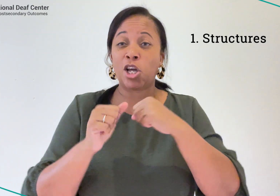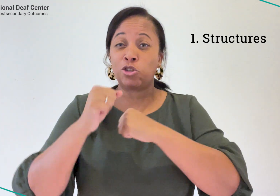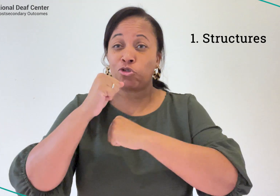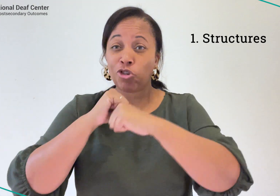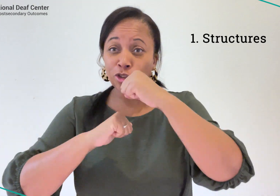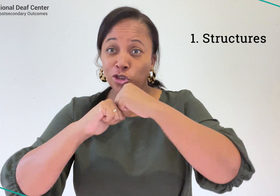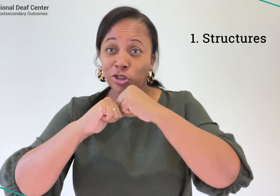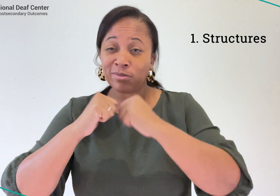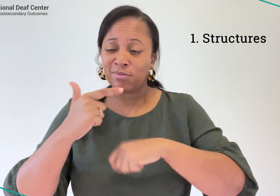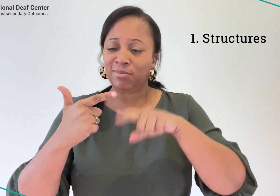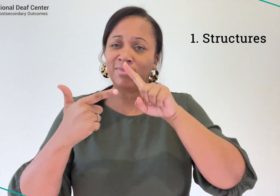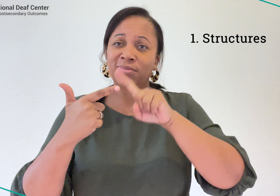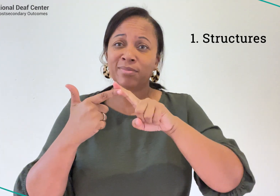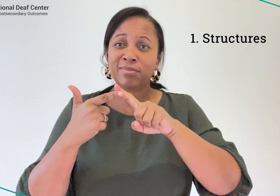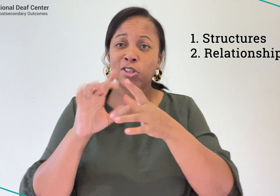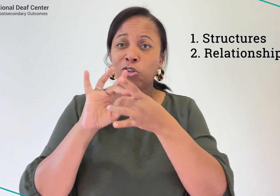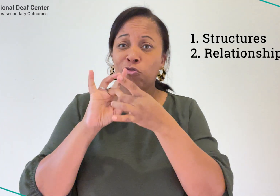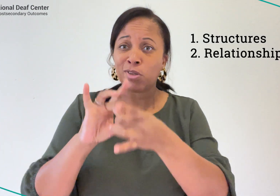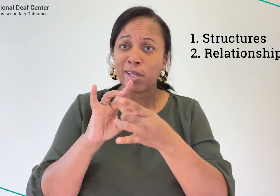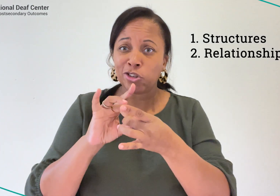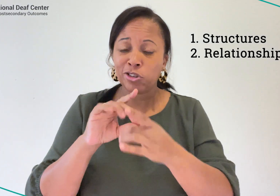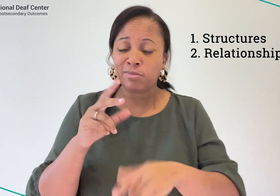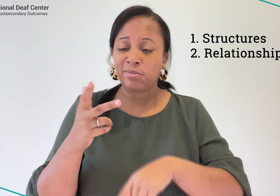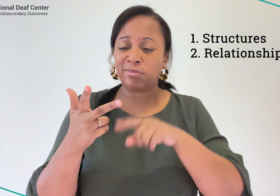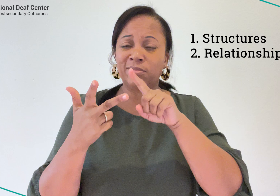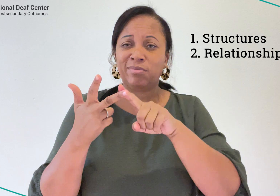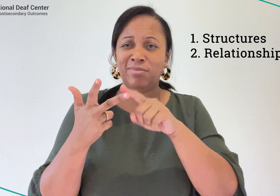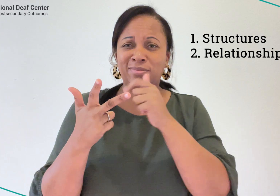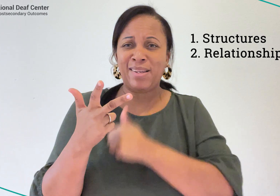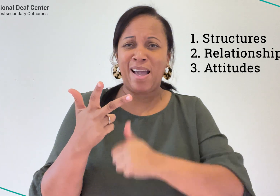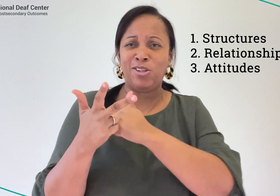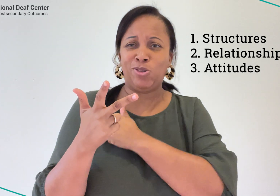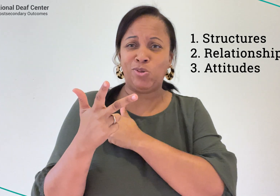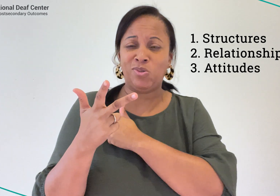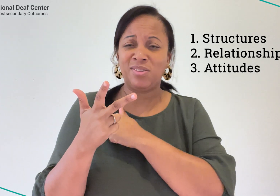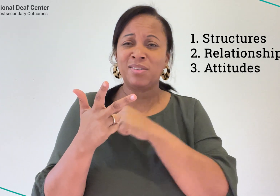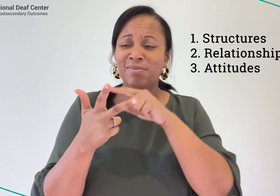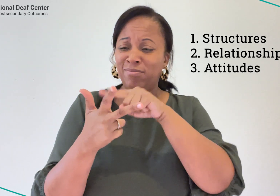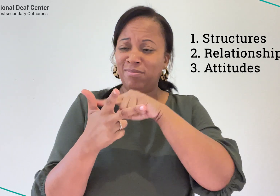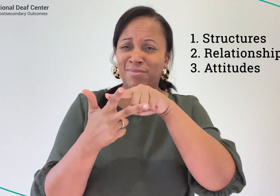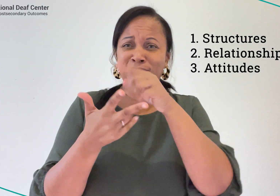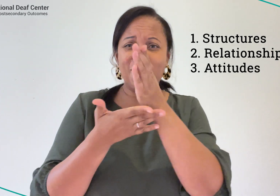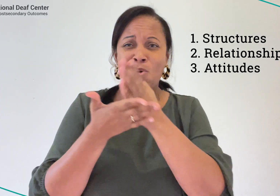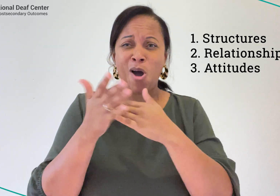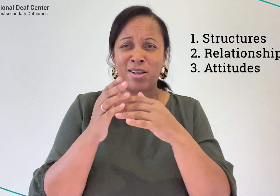structures, relationships, and attitudes.